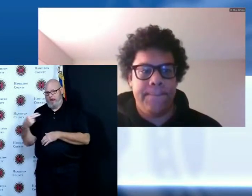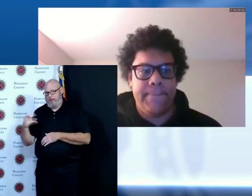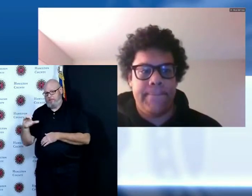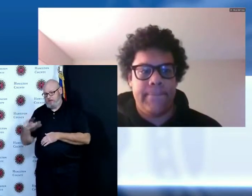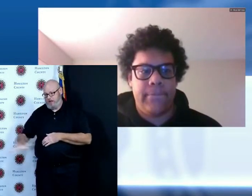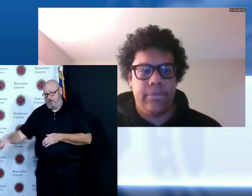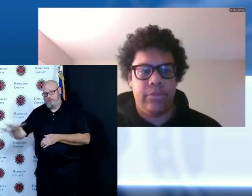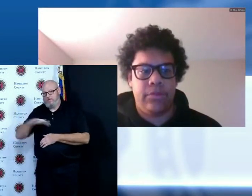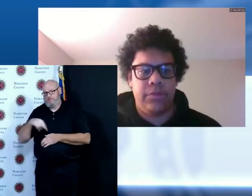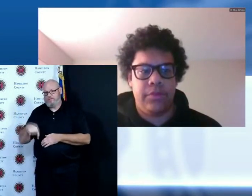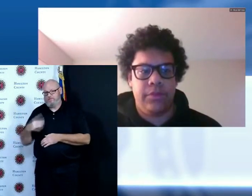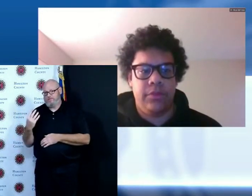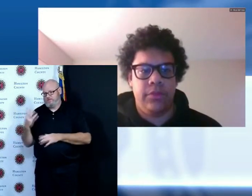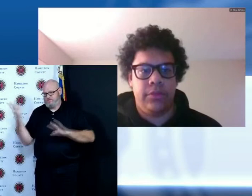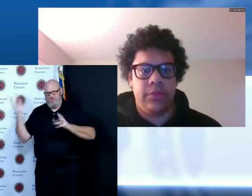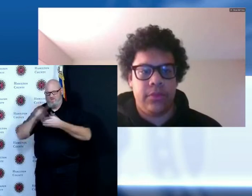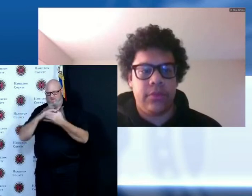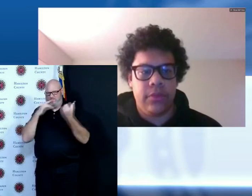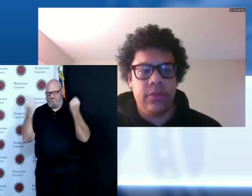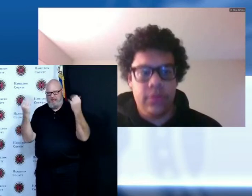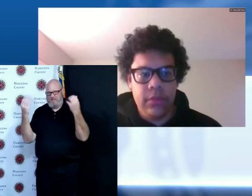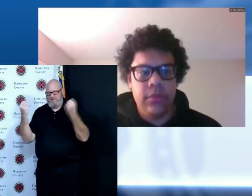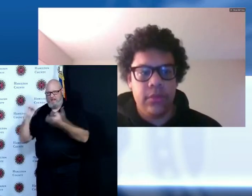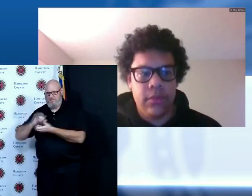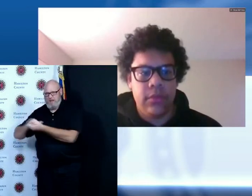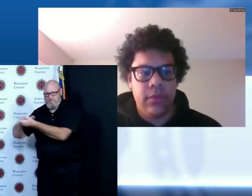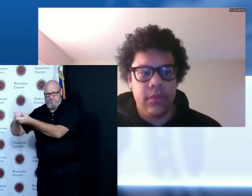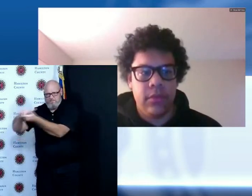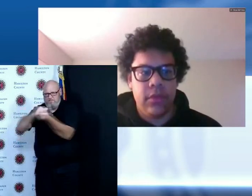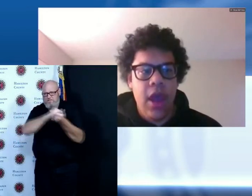you've heard me say that we've set up an operation at the Board of Elections so that we can quickly